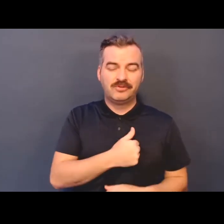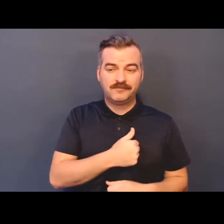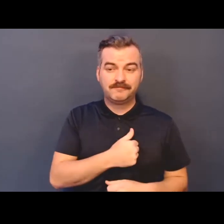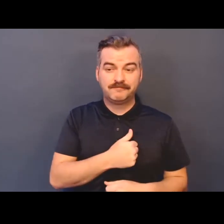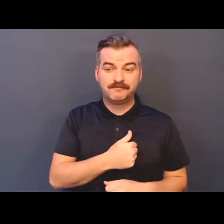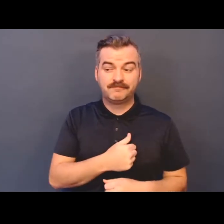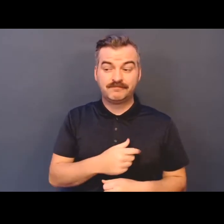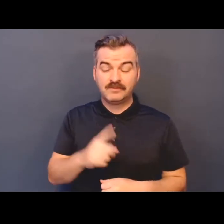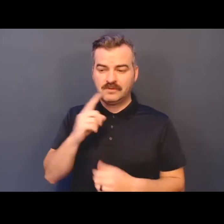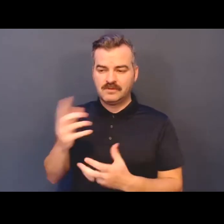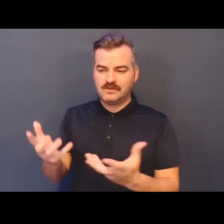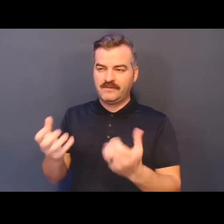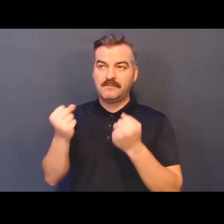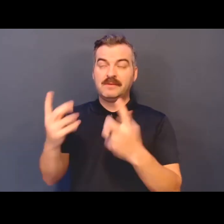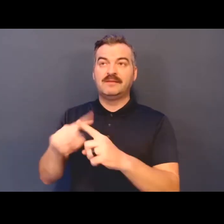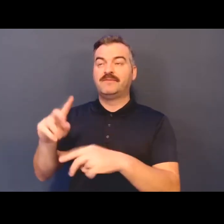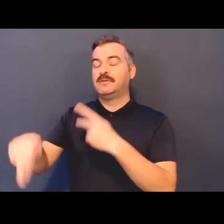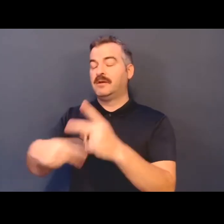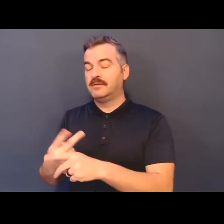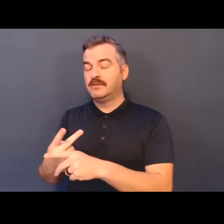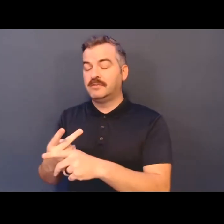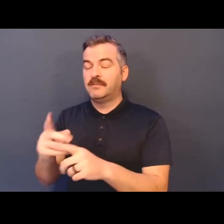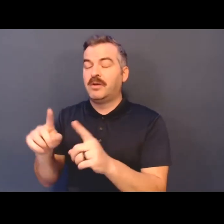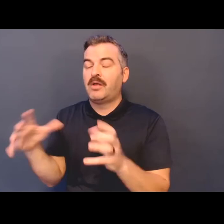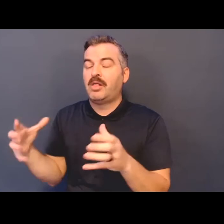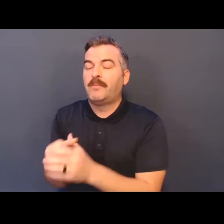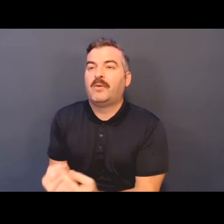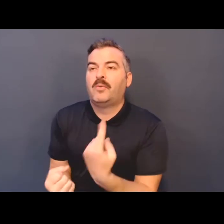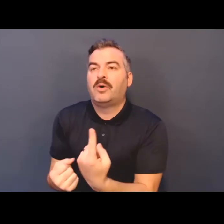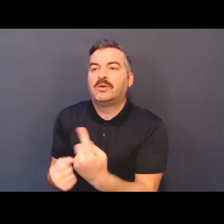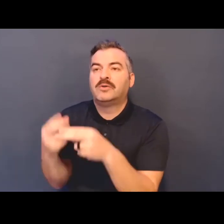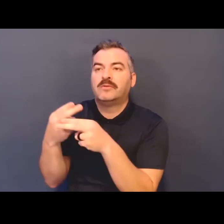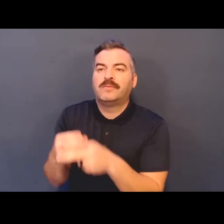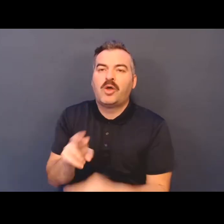of intellectual disability into the single cultural trope of the R word as had horrific